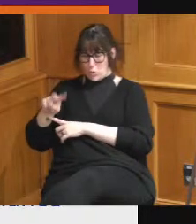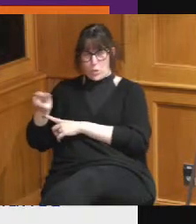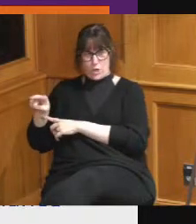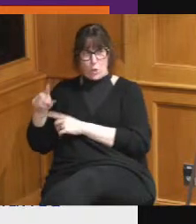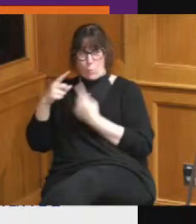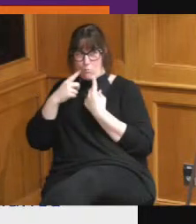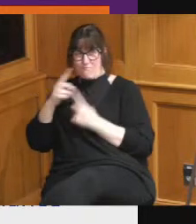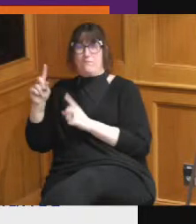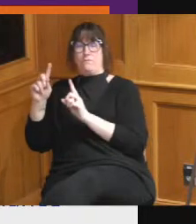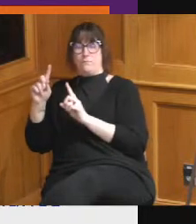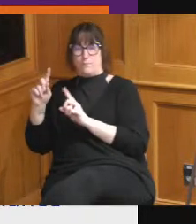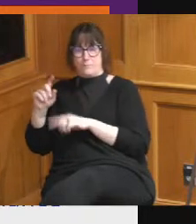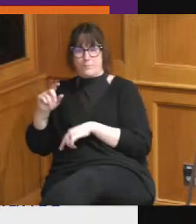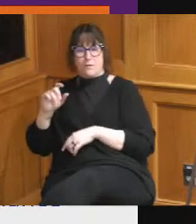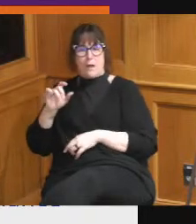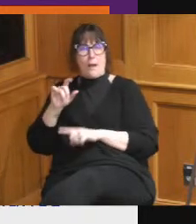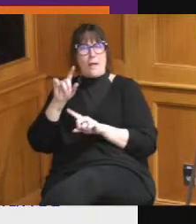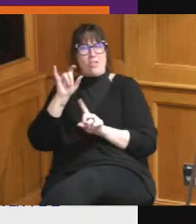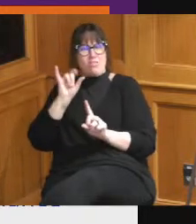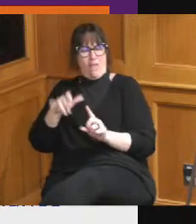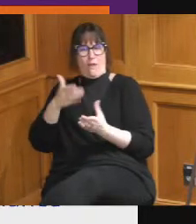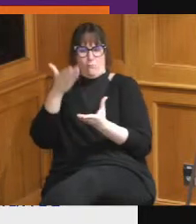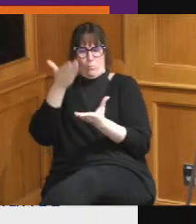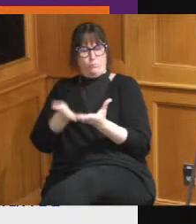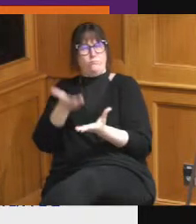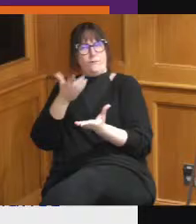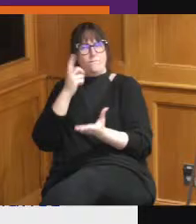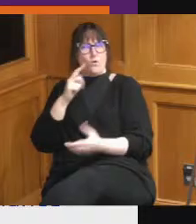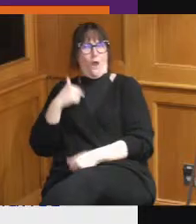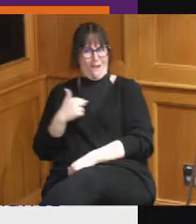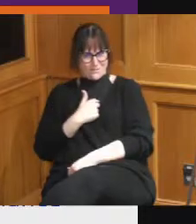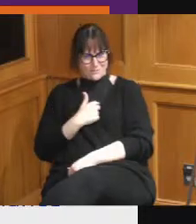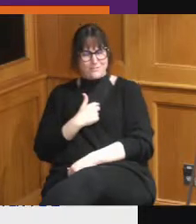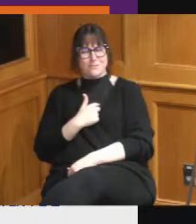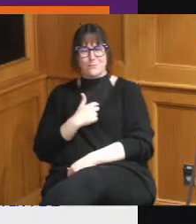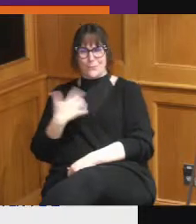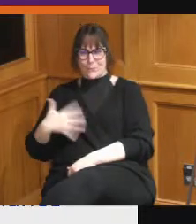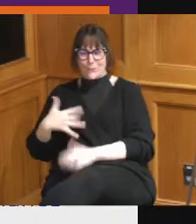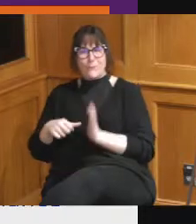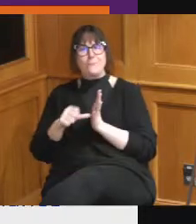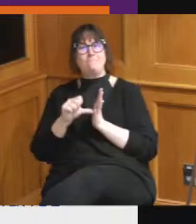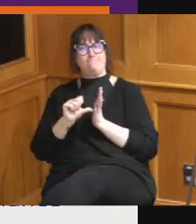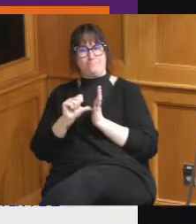really validated this concept it was the city had made an initial commitment that said we want to we